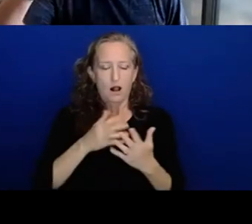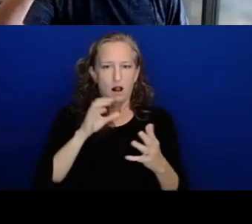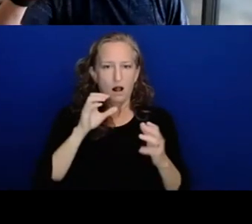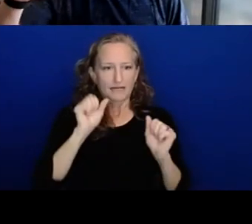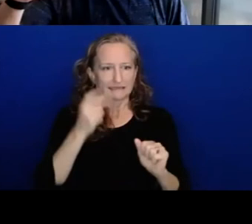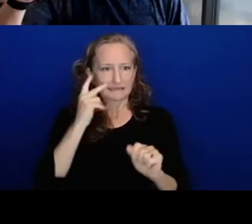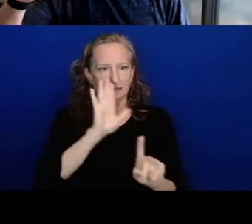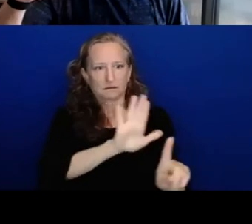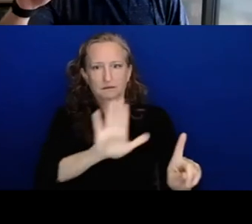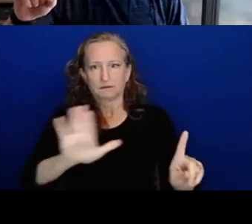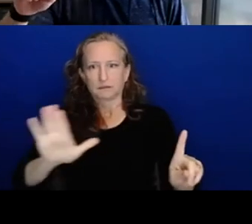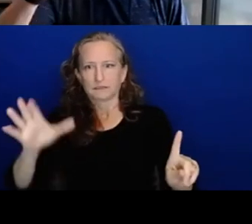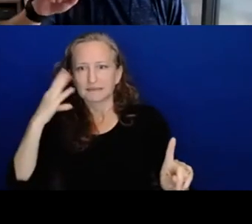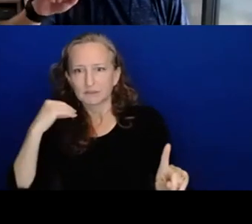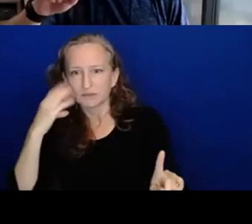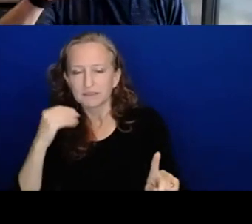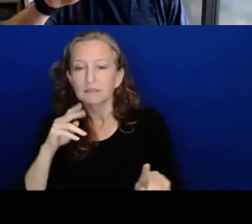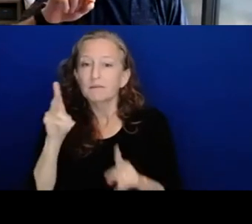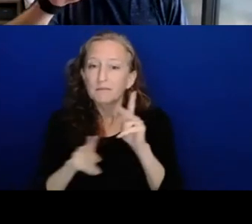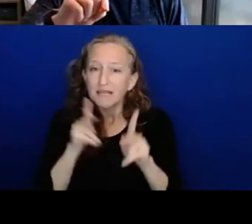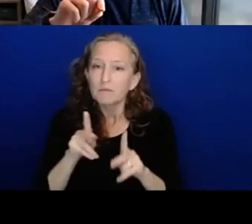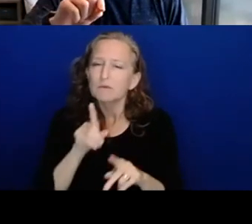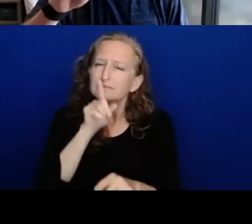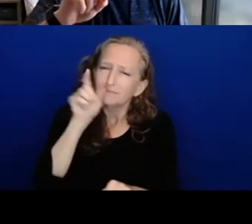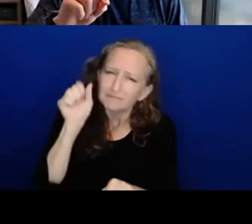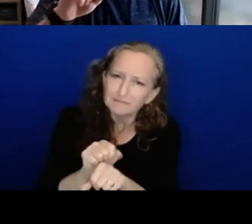I've seen most is people asking the deeper, more beautiful version of questions when they're